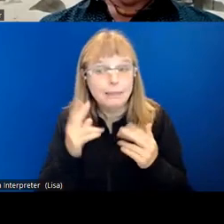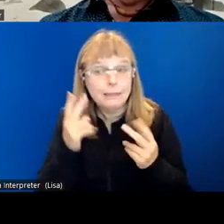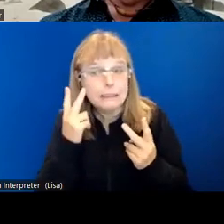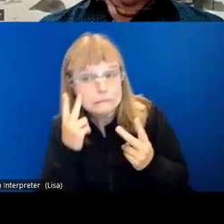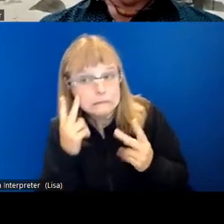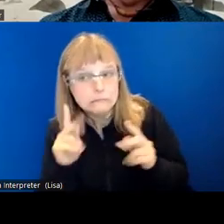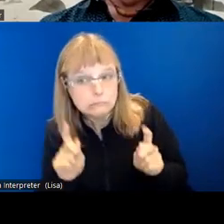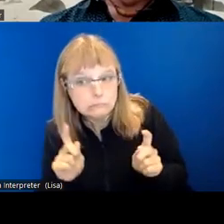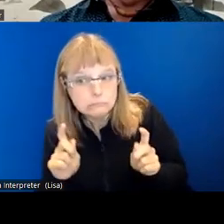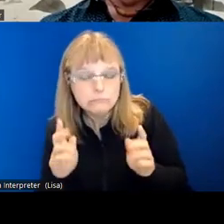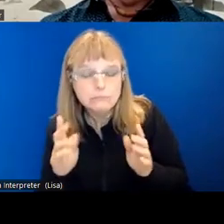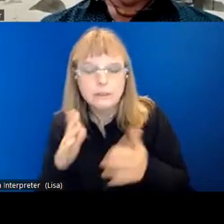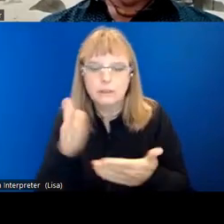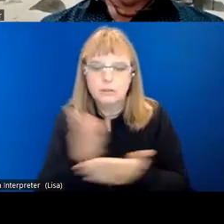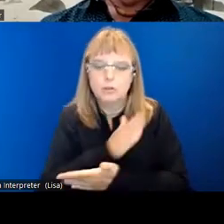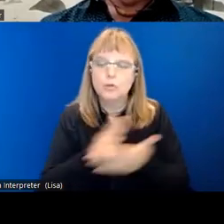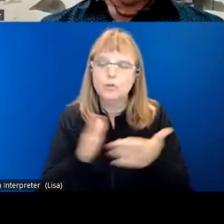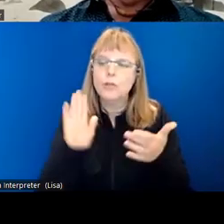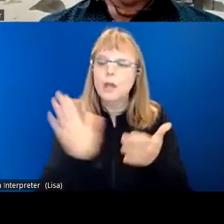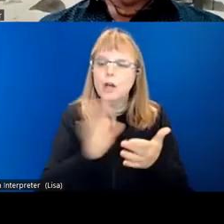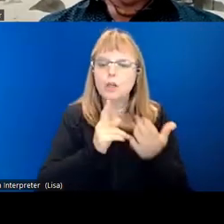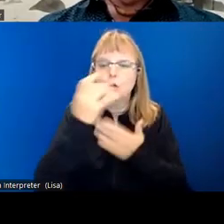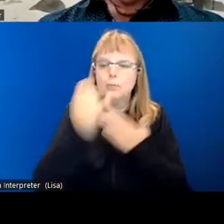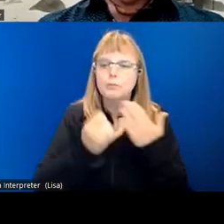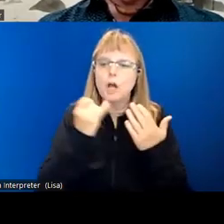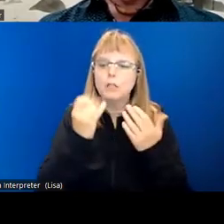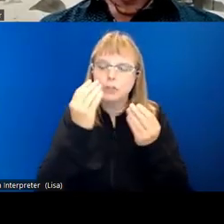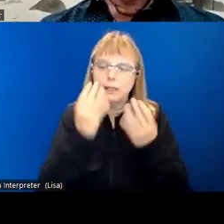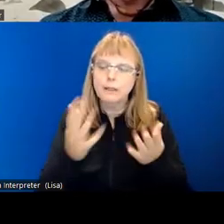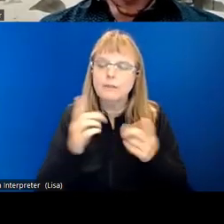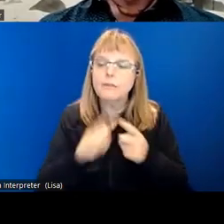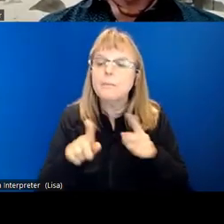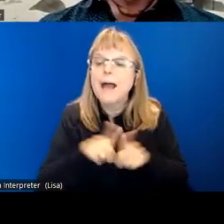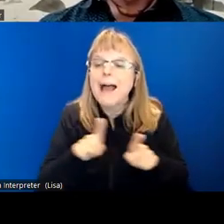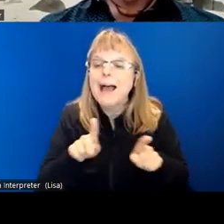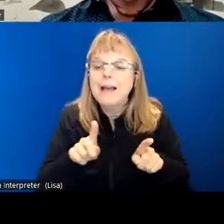sort of all your project information, but also as the sessions go through the day,